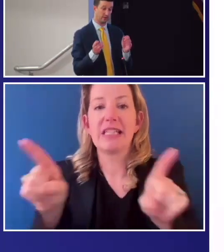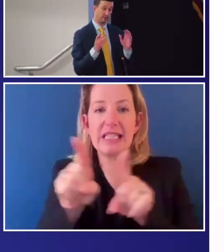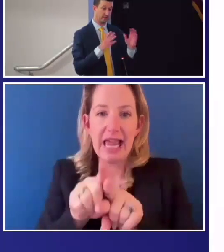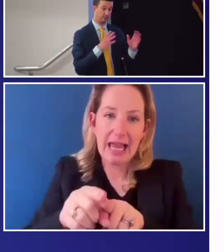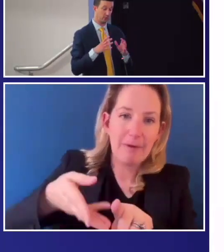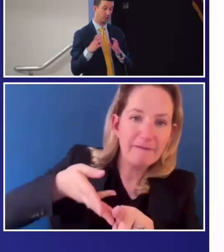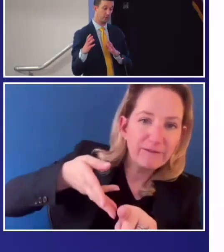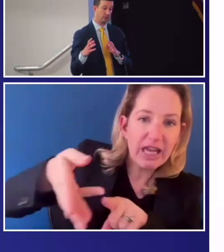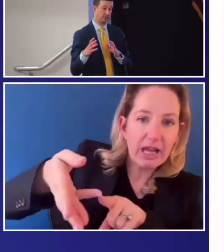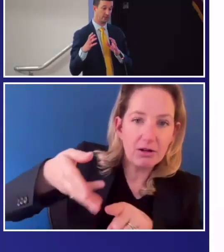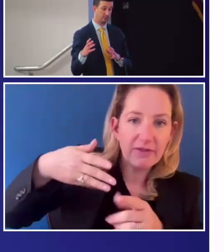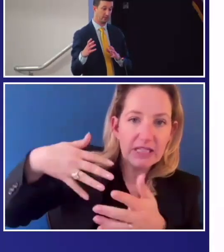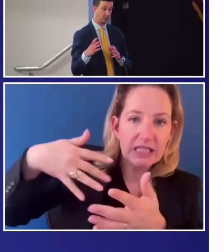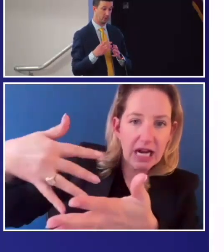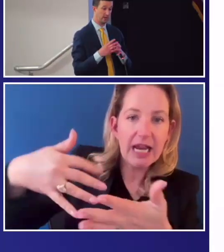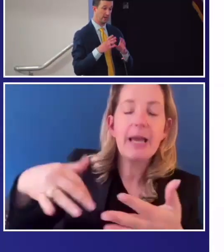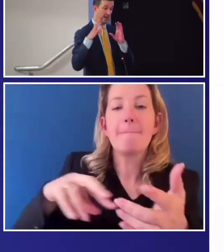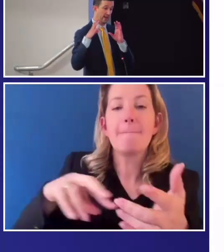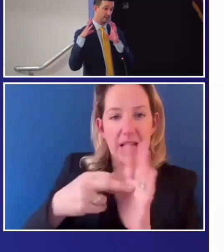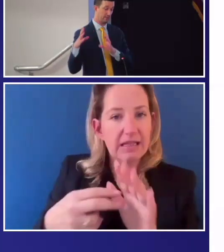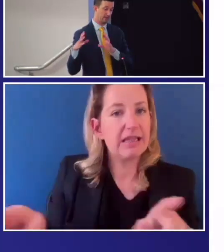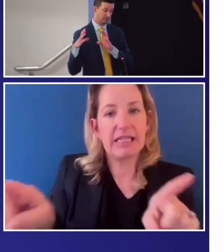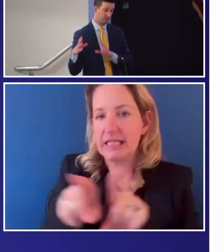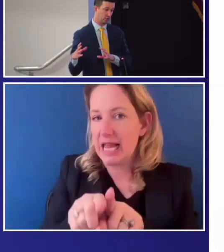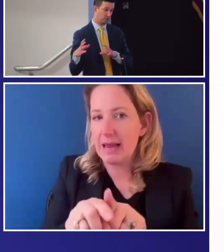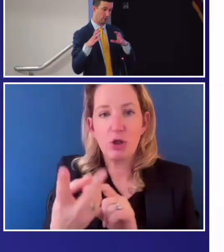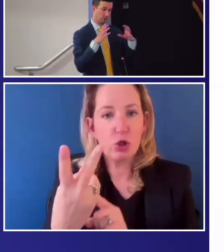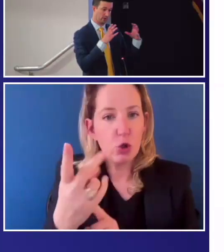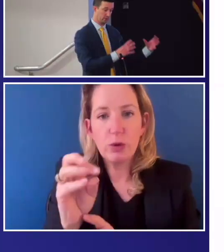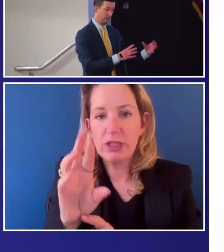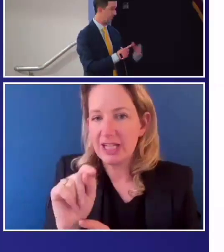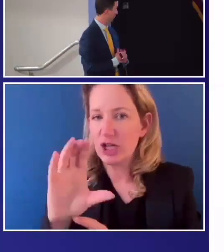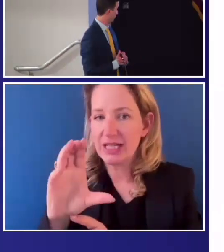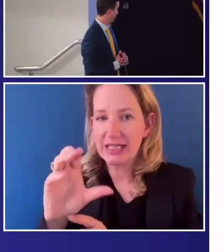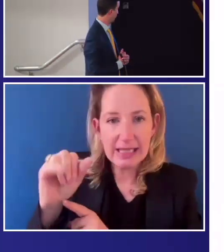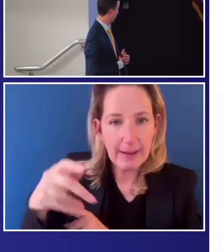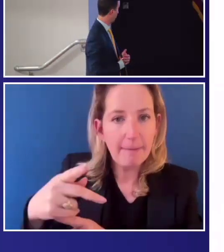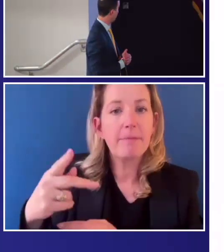were, in the same two-digit CIP code as the, as the graduate program to the bachelor's program.